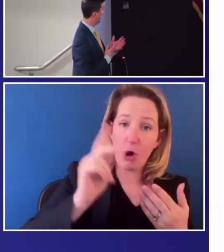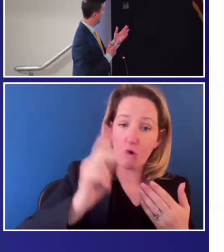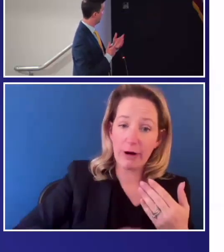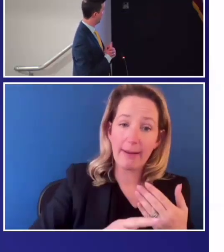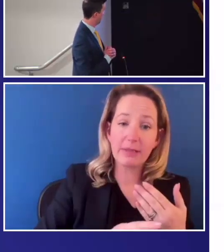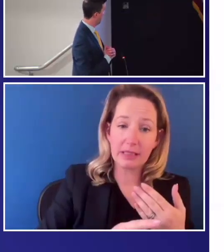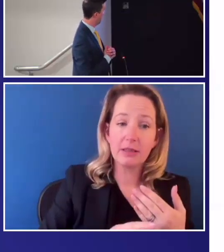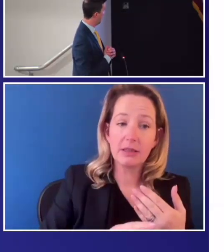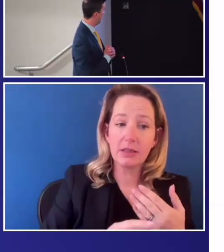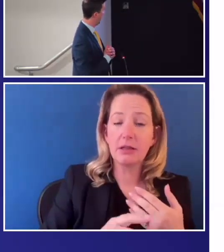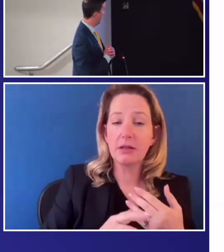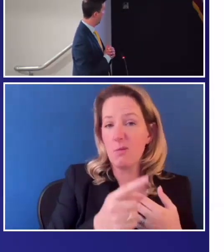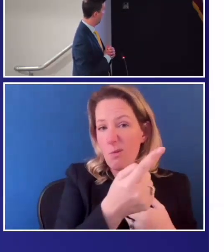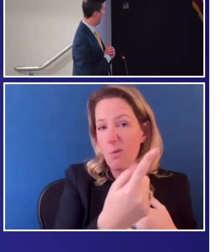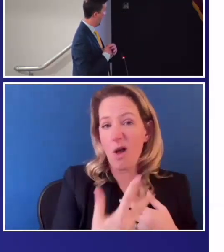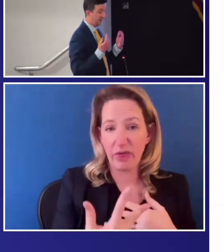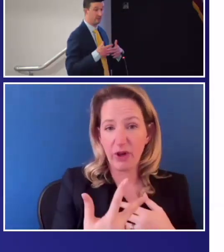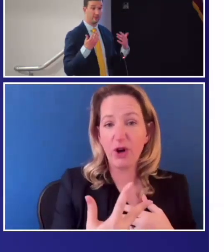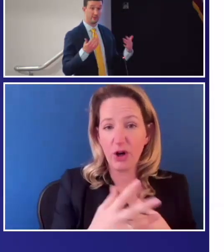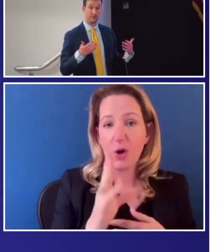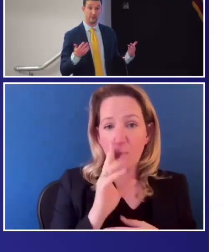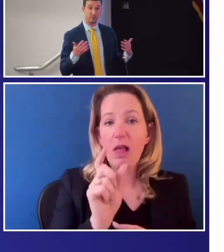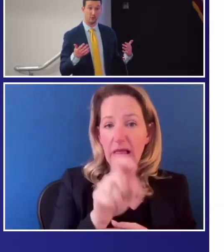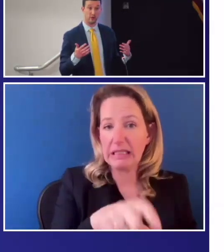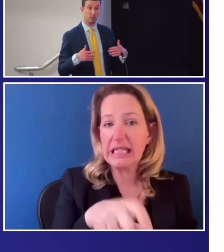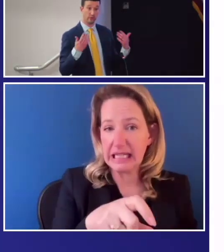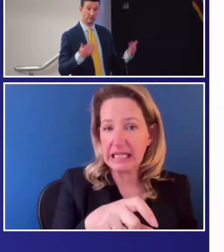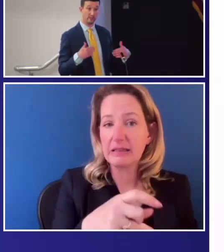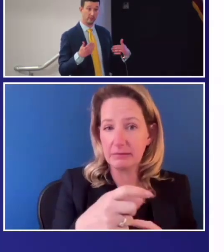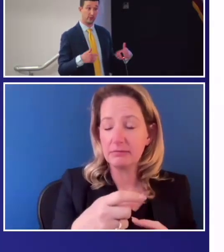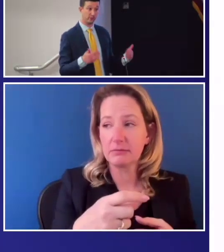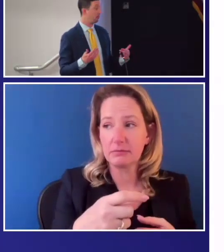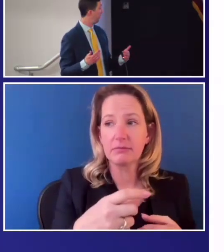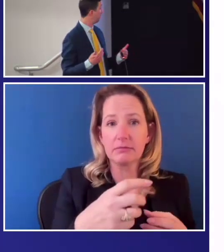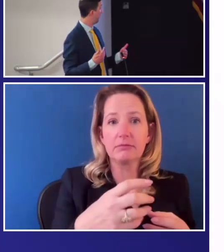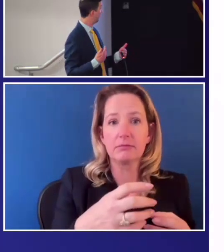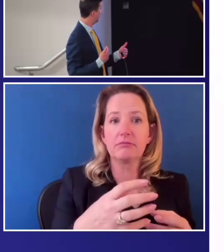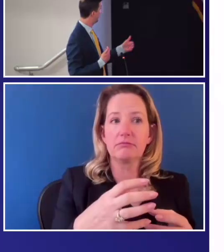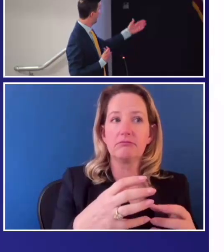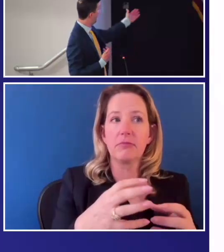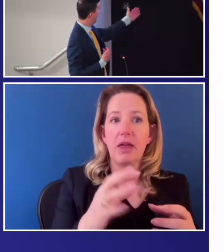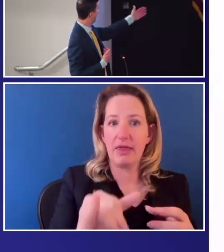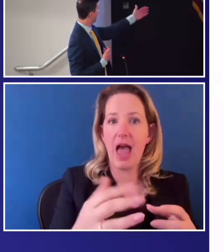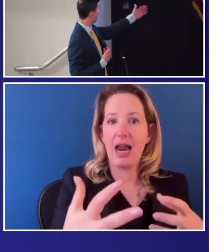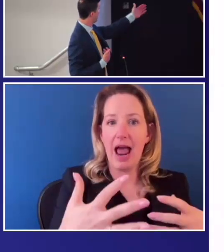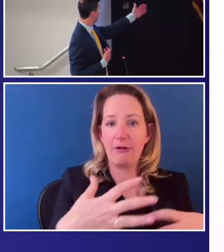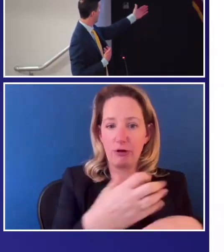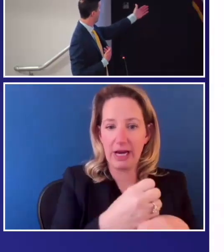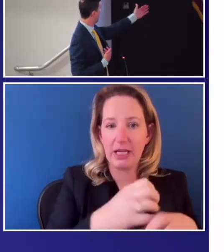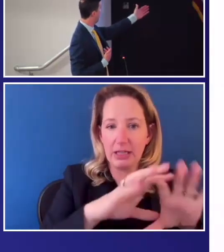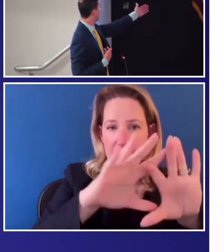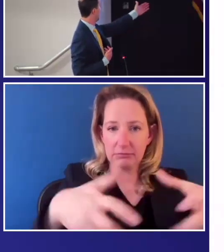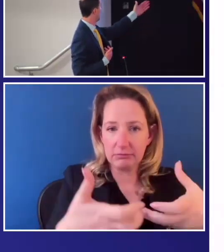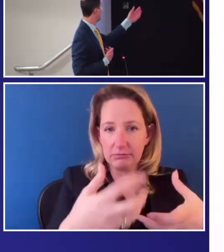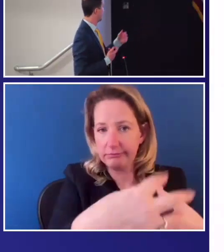about a third of them, have 30 or more and wouldn't need to trigger the roll-up process. But for example, post-baccalaureate